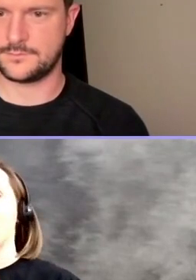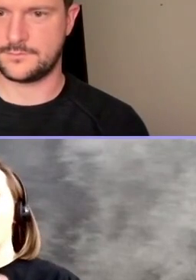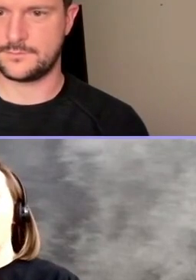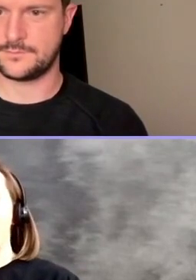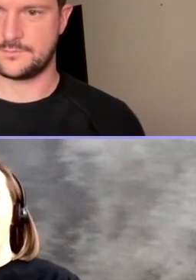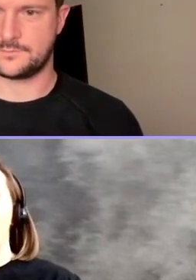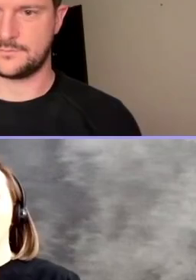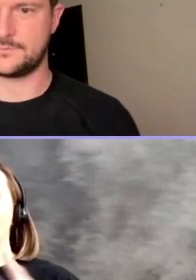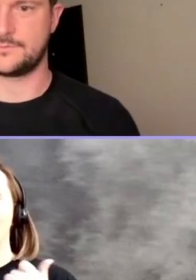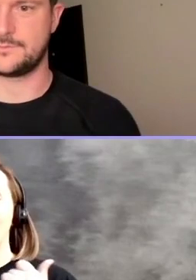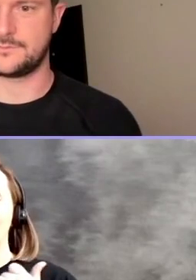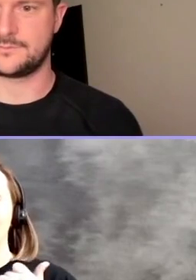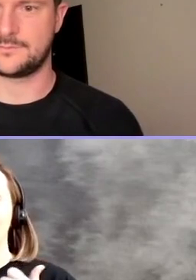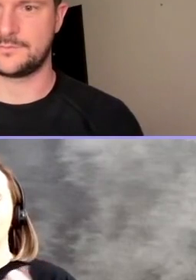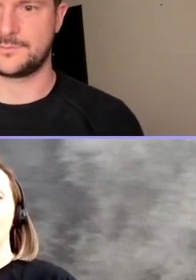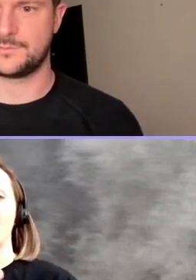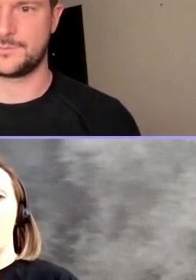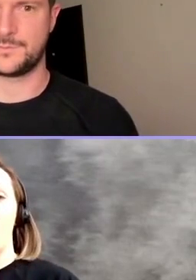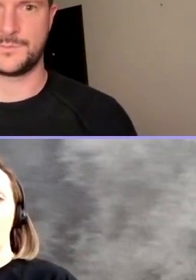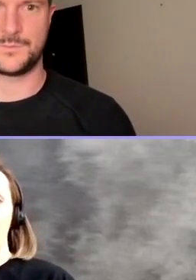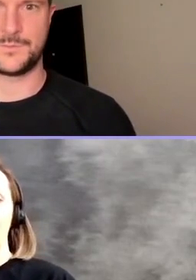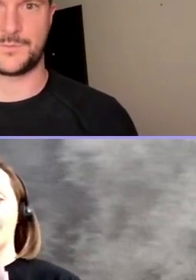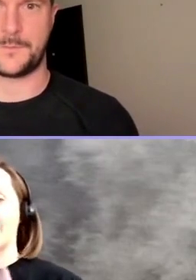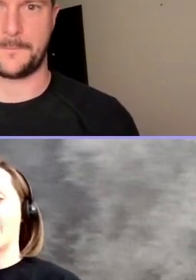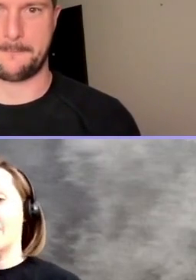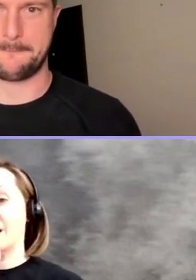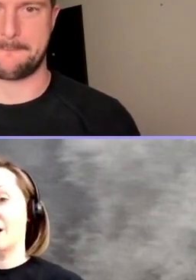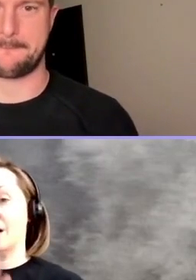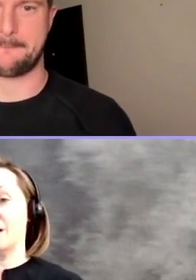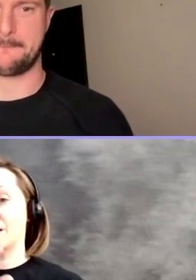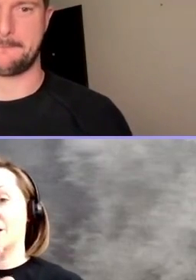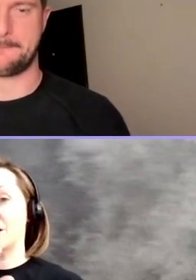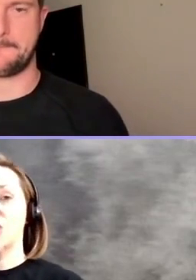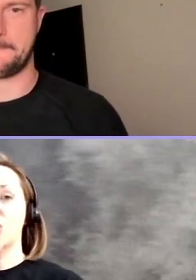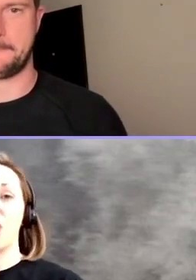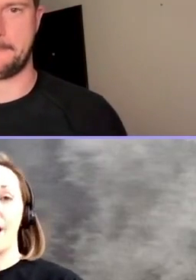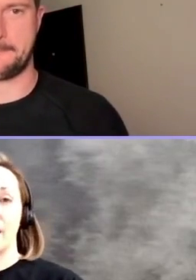content and adapted them to the web canvas and the mirror case